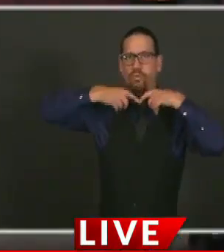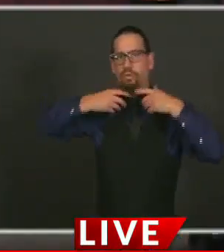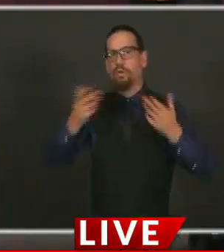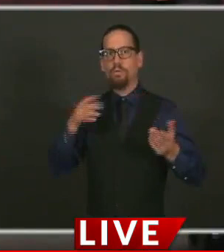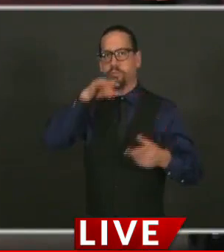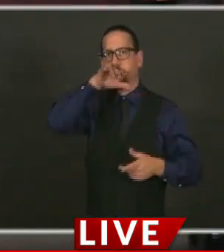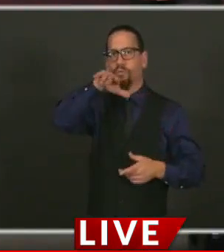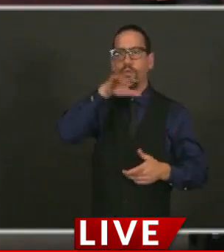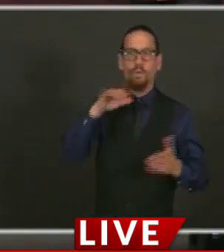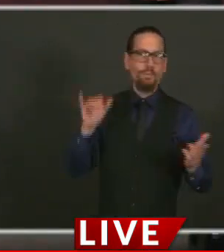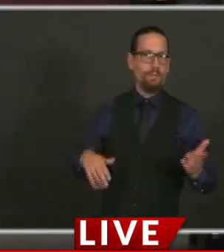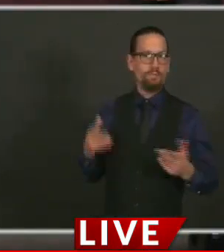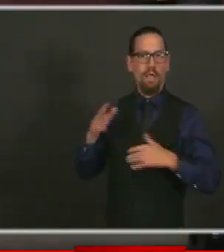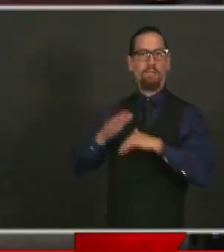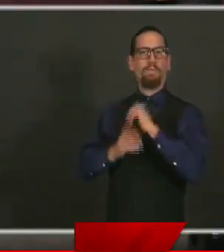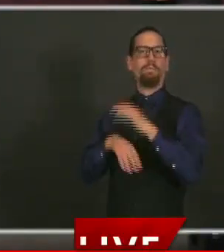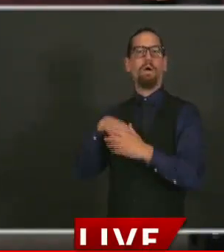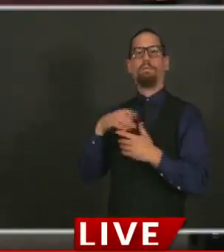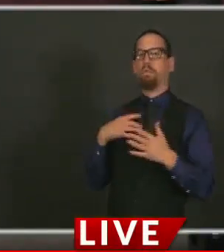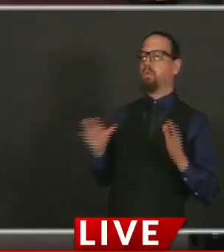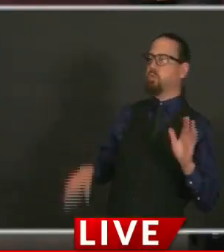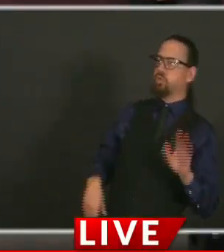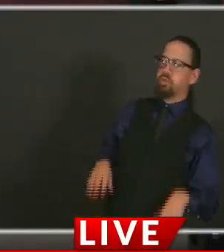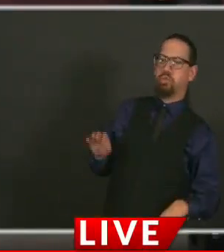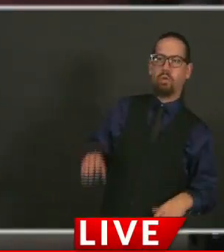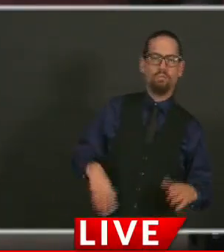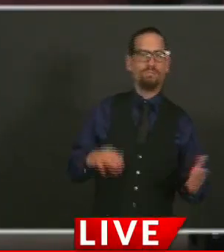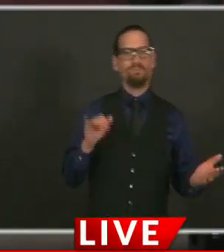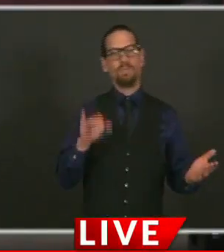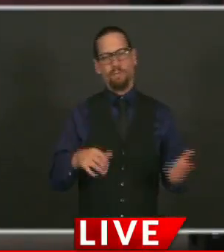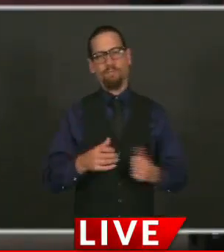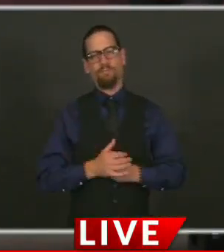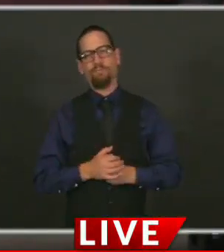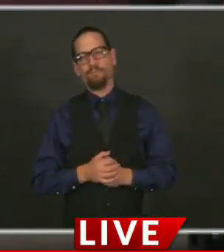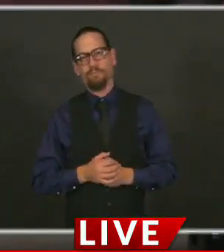MASKS OFF. THAT IS THE KEY CHANGE WE WANT PEOPLE TO DO IN COMFORTABLE